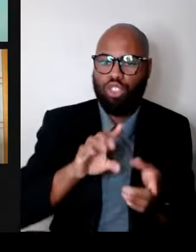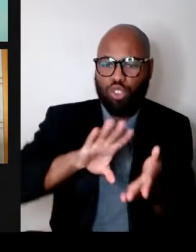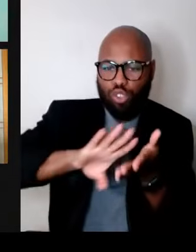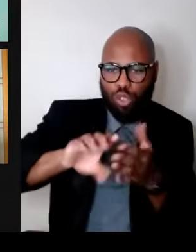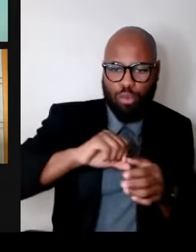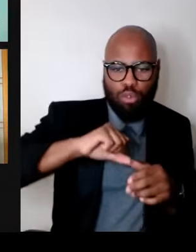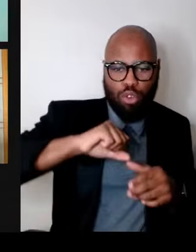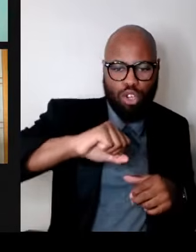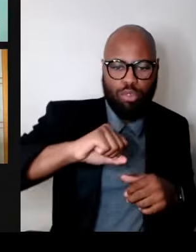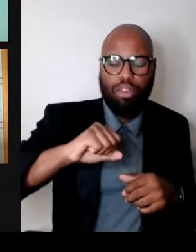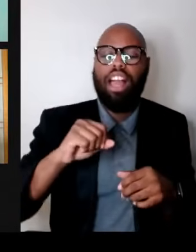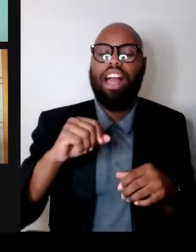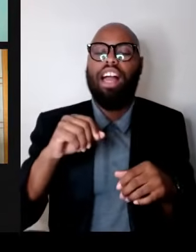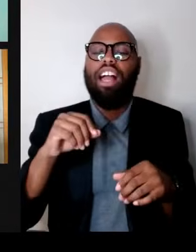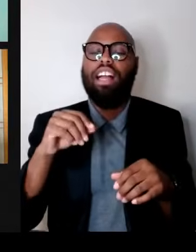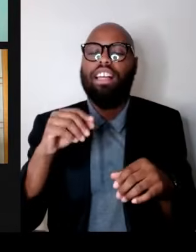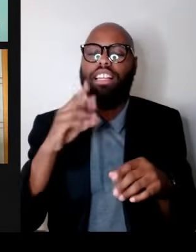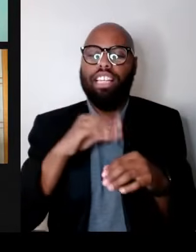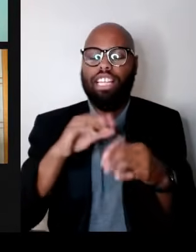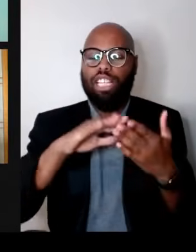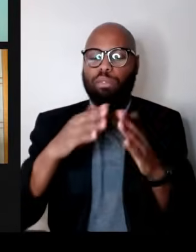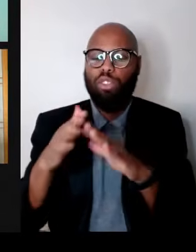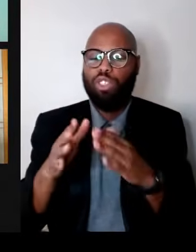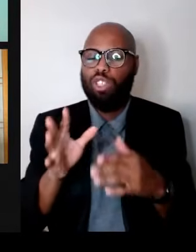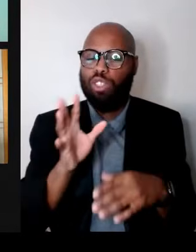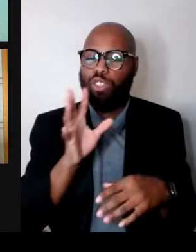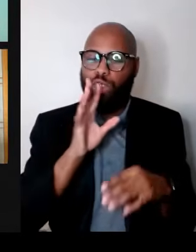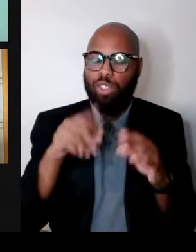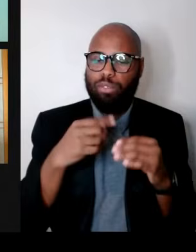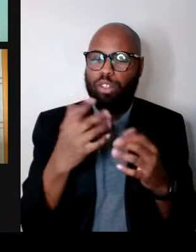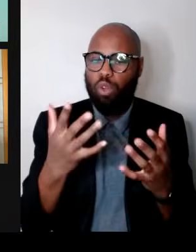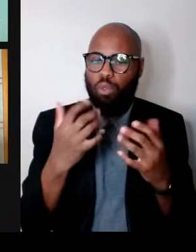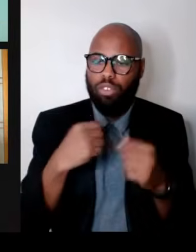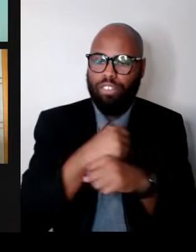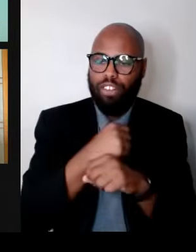Maru, I think that you had indicated you wanted to respond to that. Yeah.